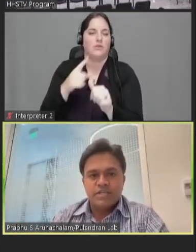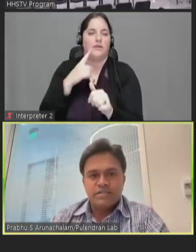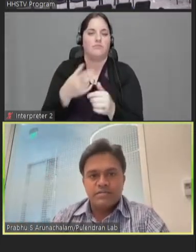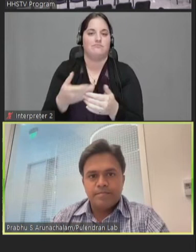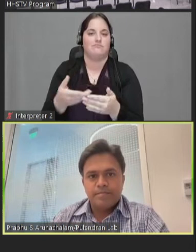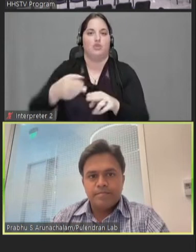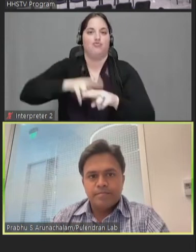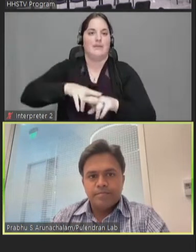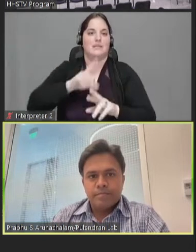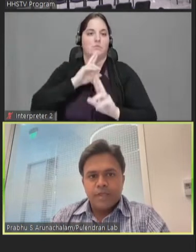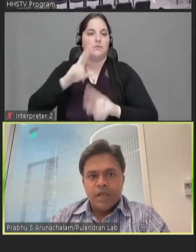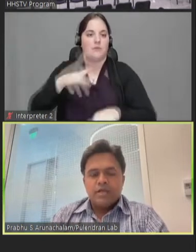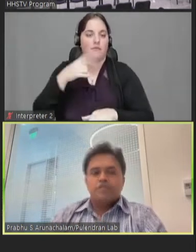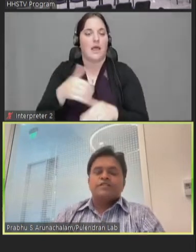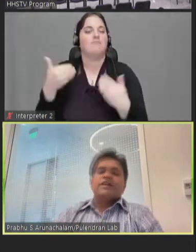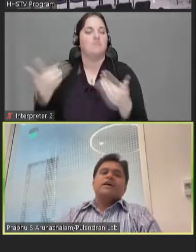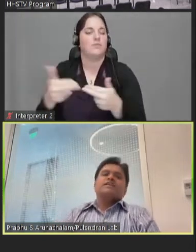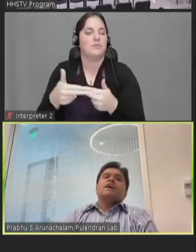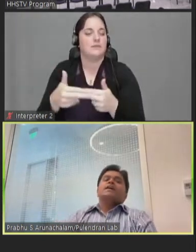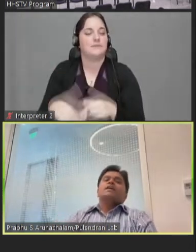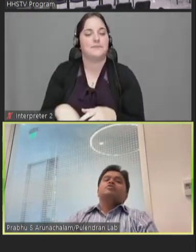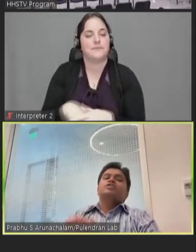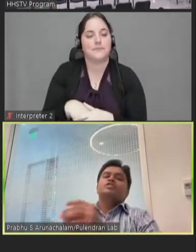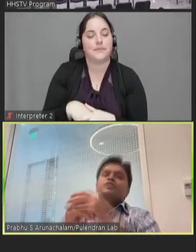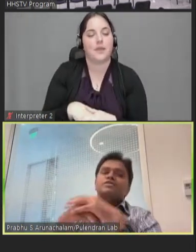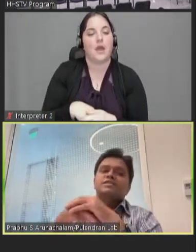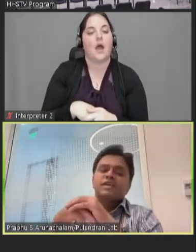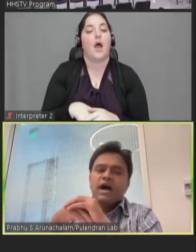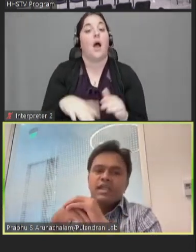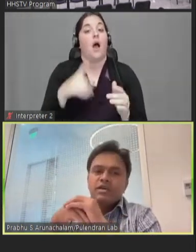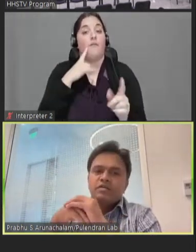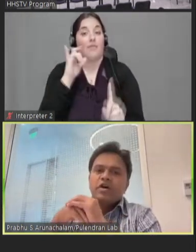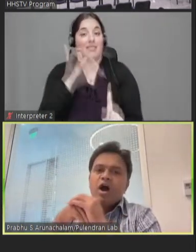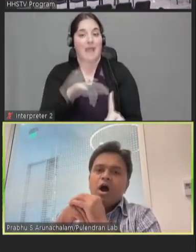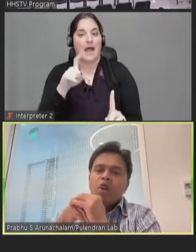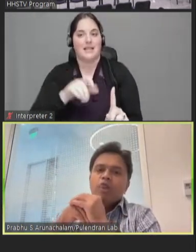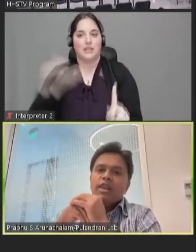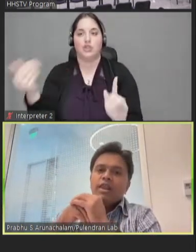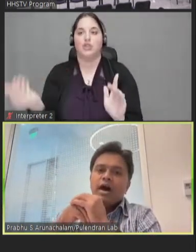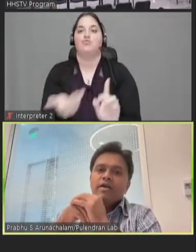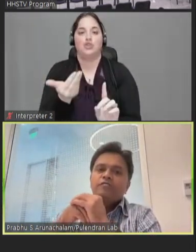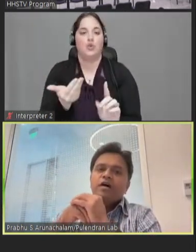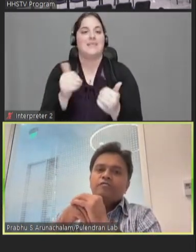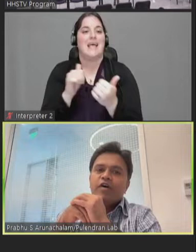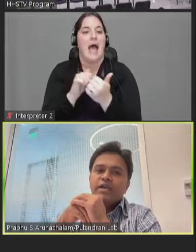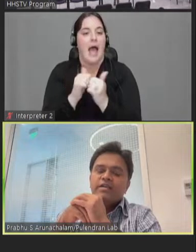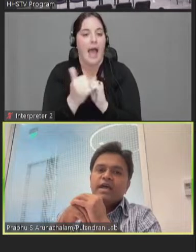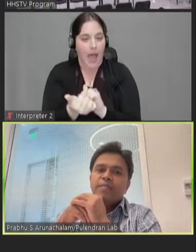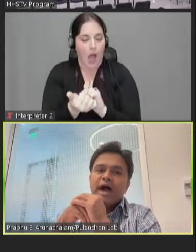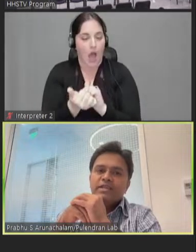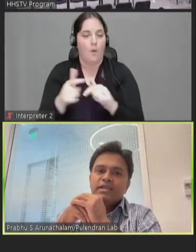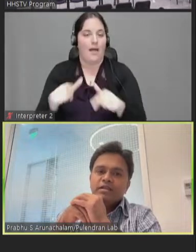please. So for that, I have to introduce this idea of how live viral and bacterial